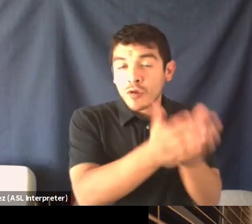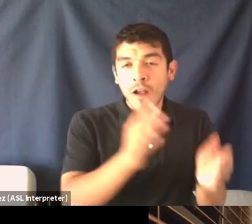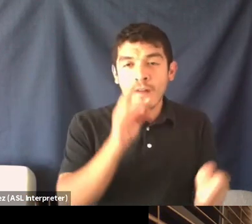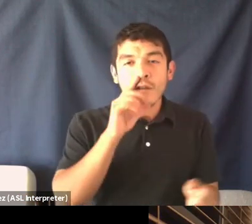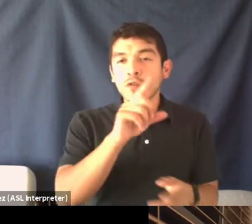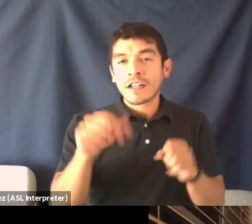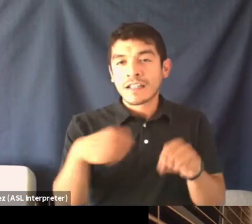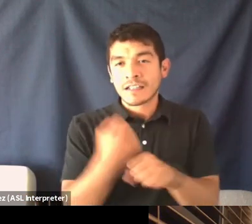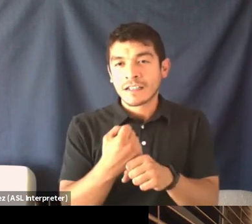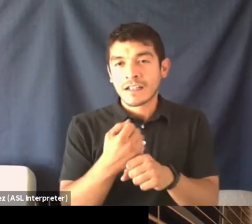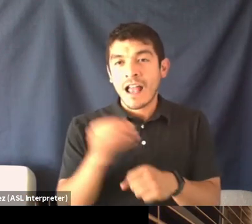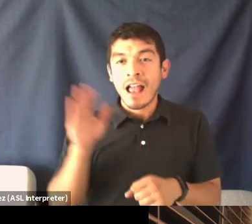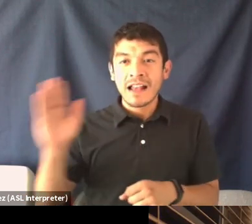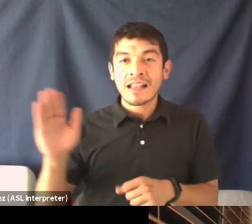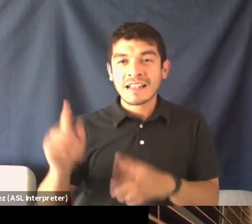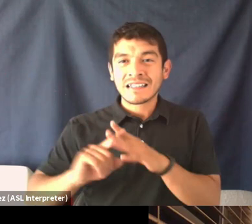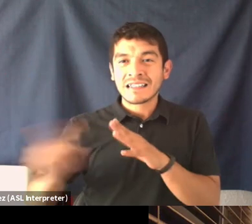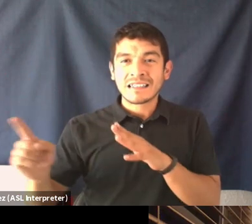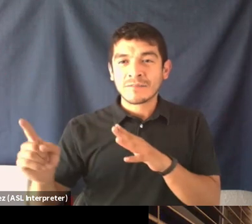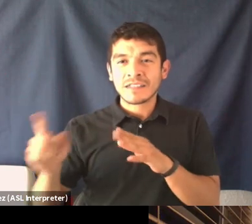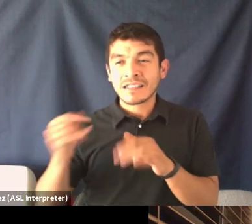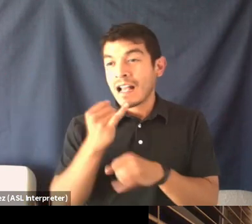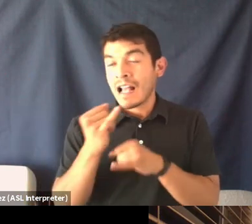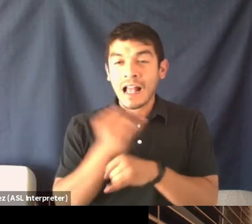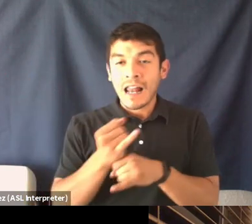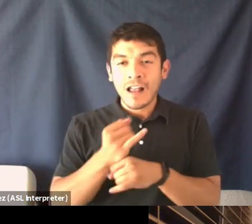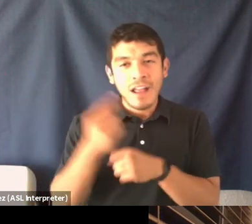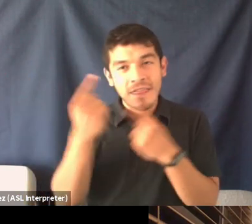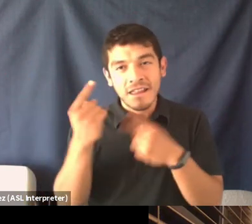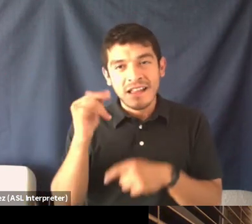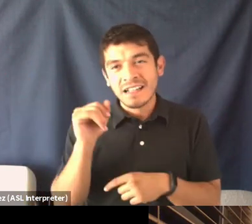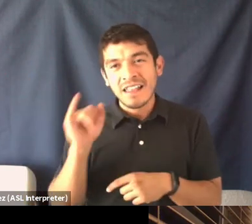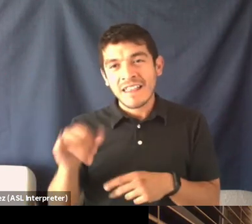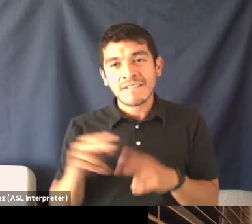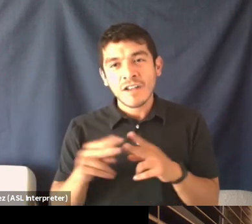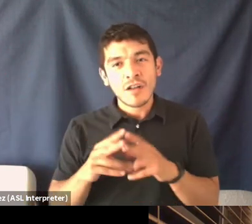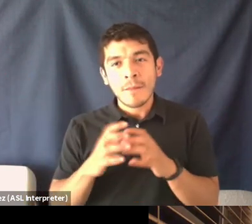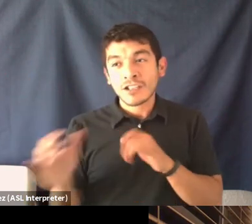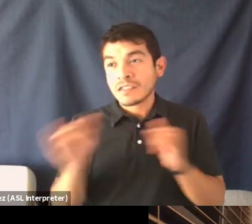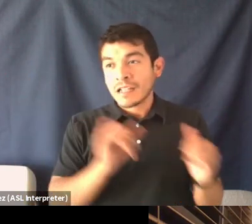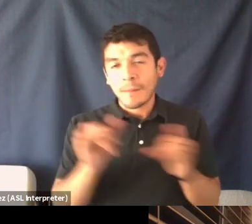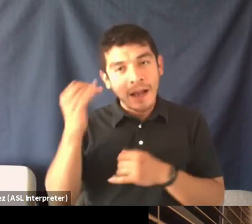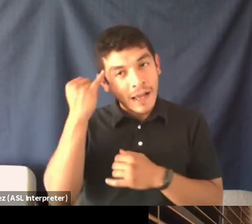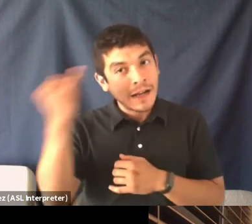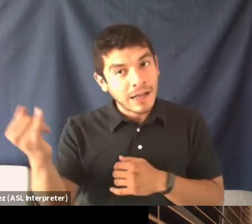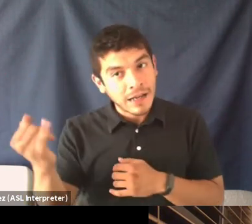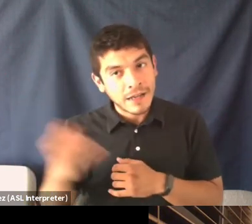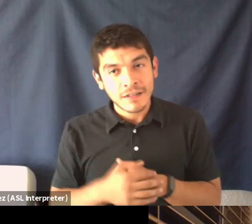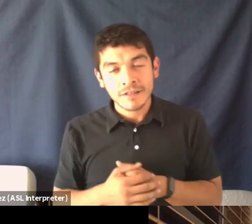And he's kind of escapist isolationists thinking is very much the same sort of thinking that exists in the villages.